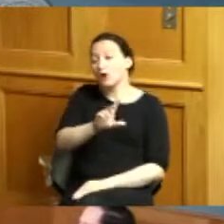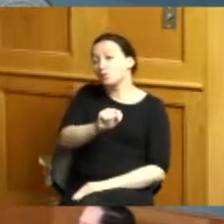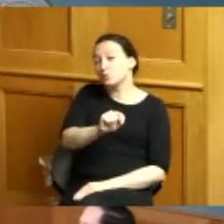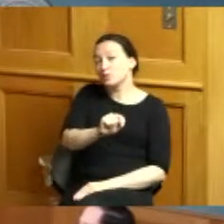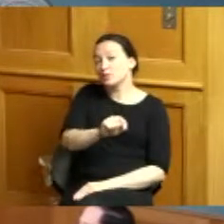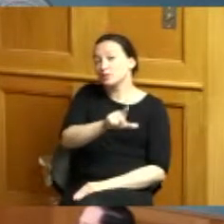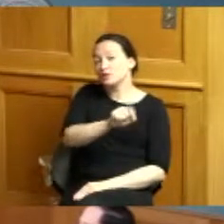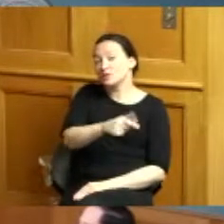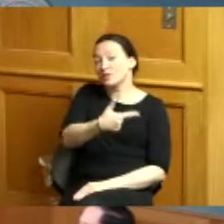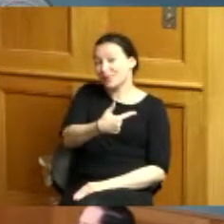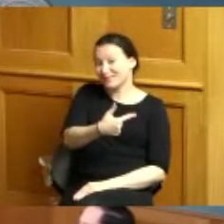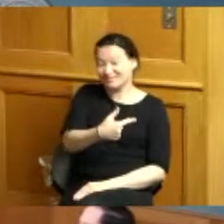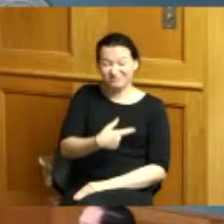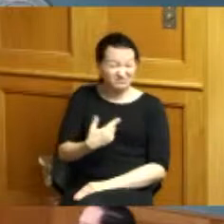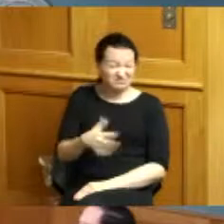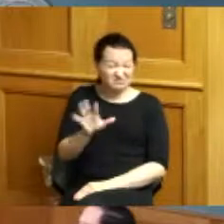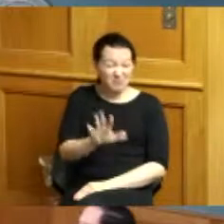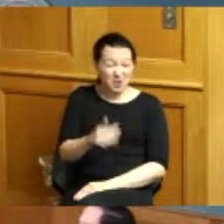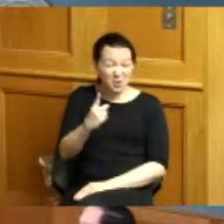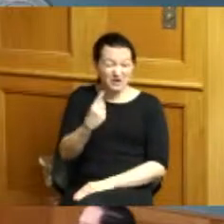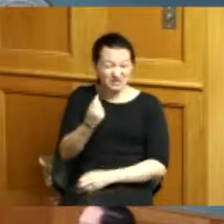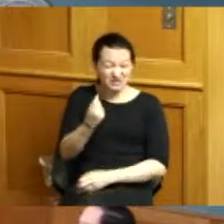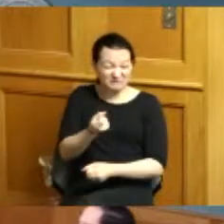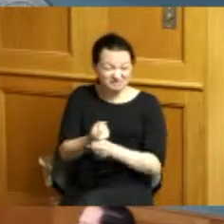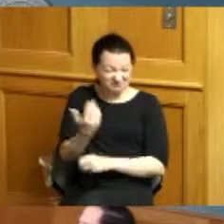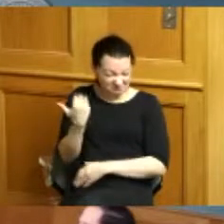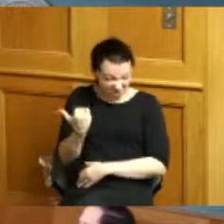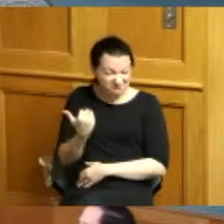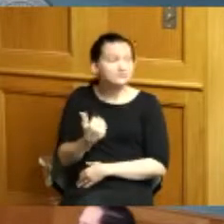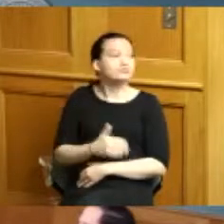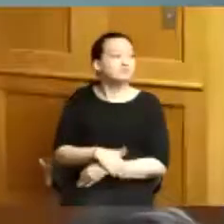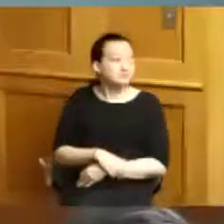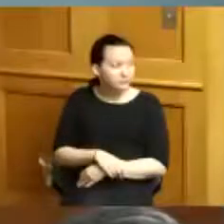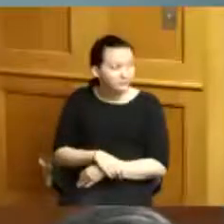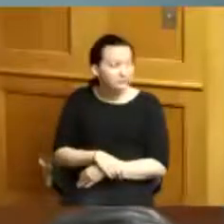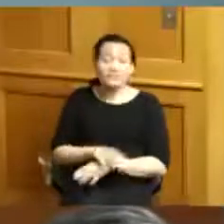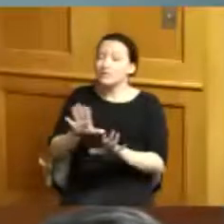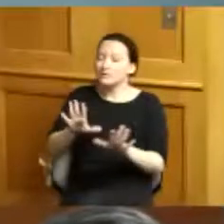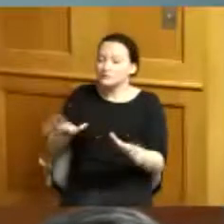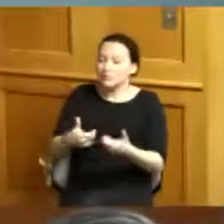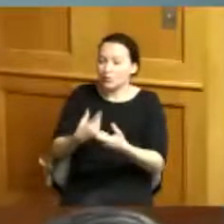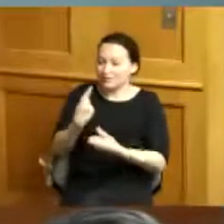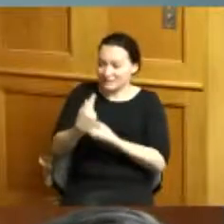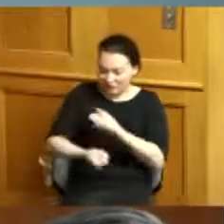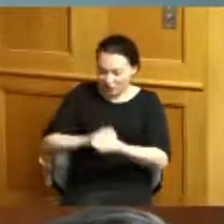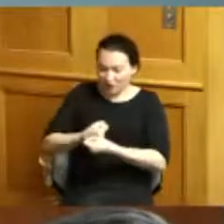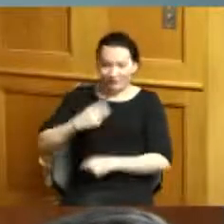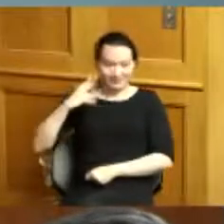2021 so just about a year ago so the the challenging year that we've all experienced